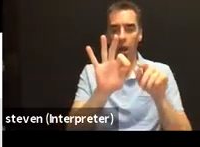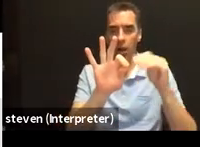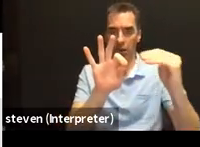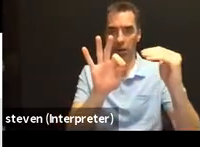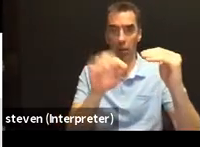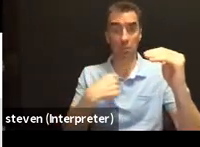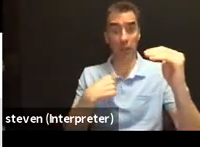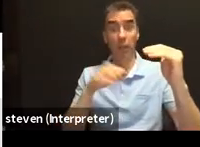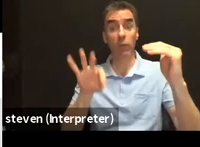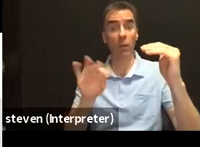maria.rodriguez: You're able to see that.